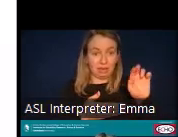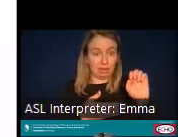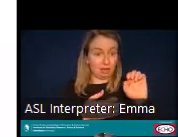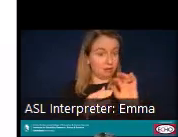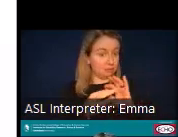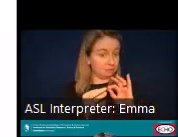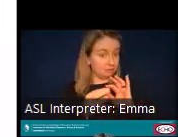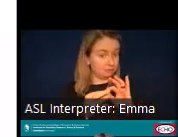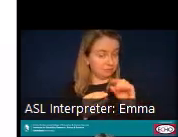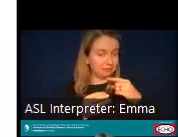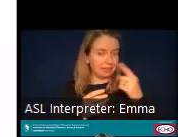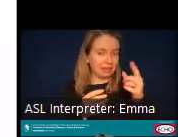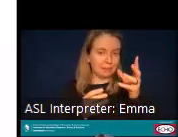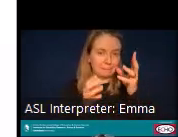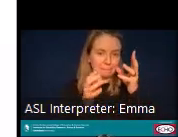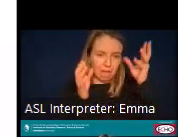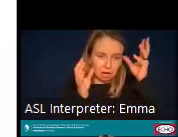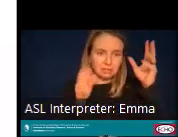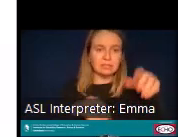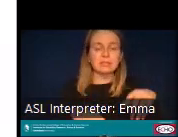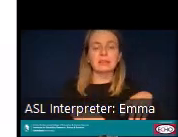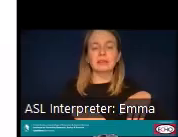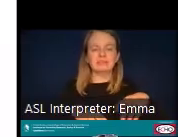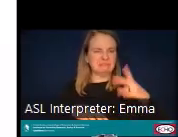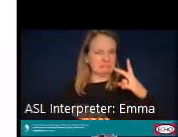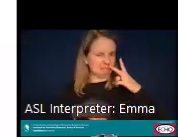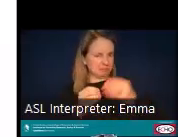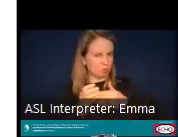telling parents they are seeing more frequent meltdowns,